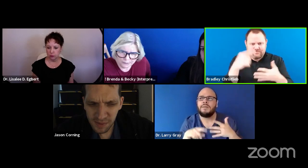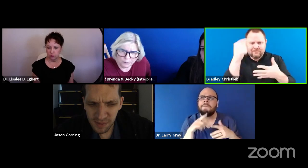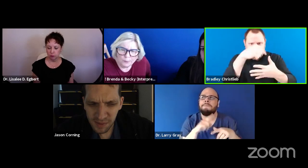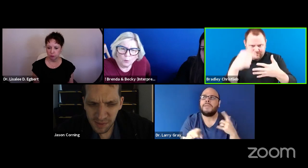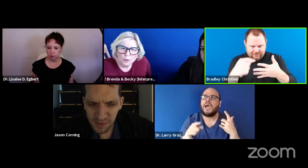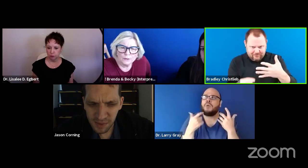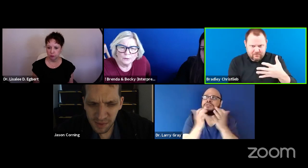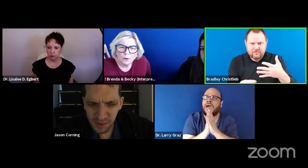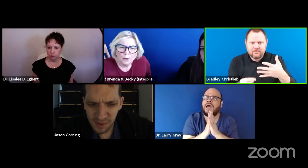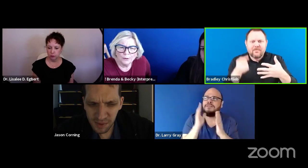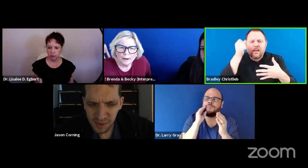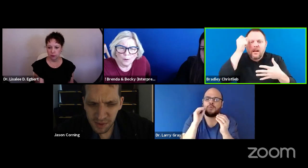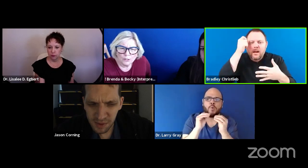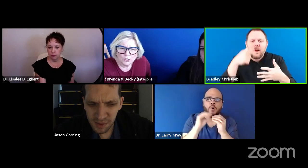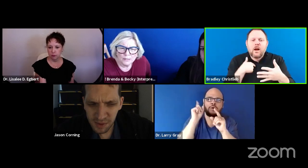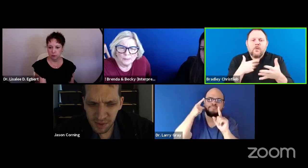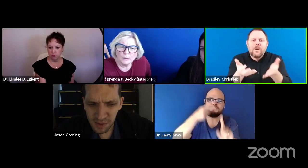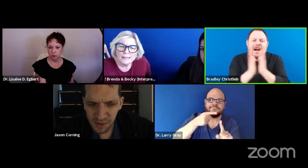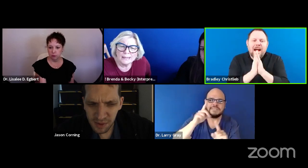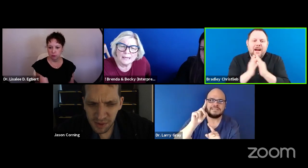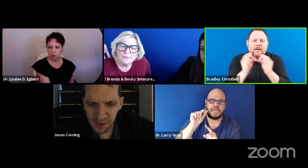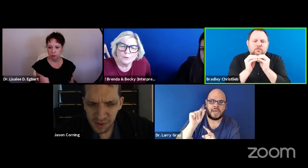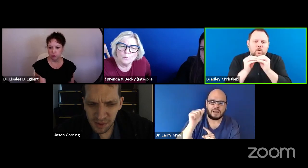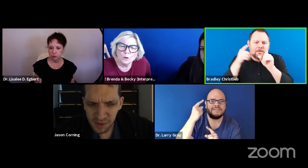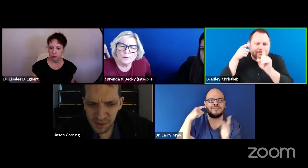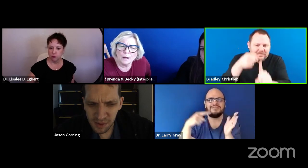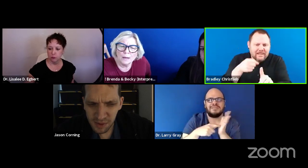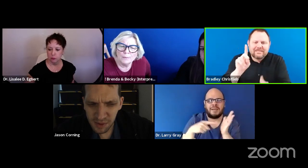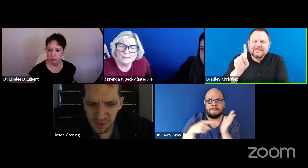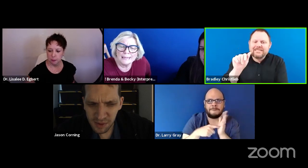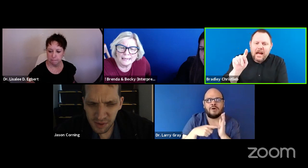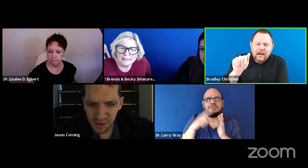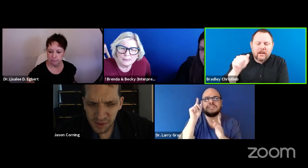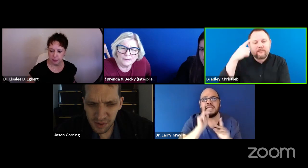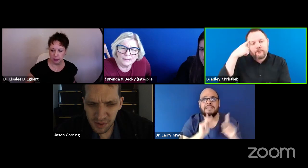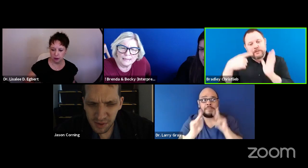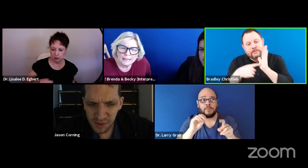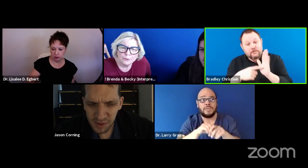report on our questions, but I was asking for more data, specific data.